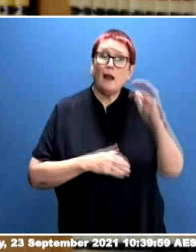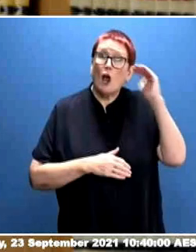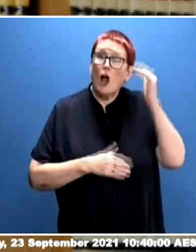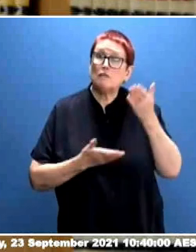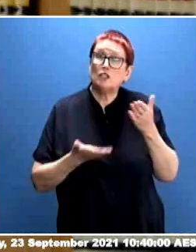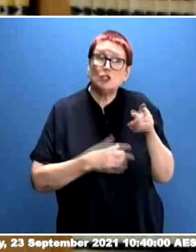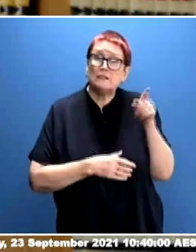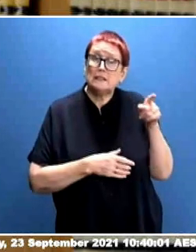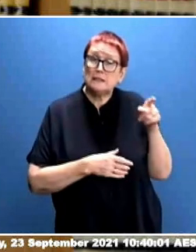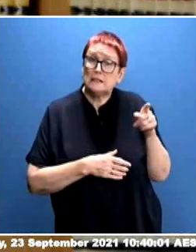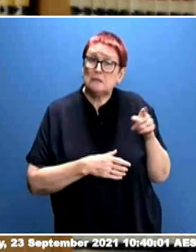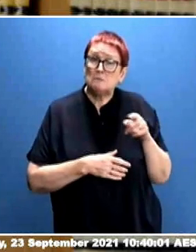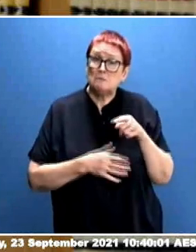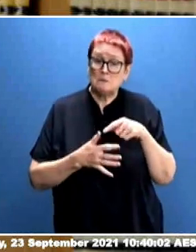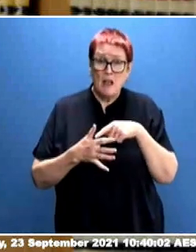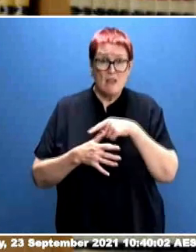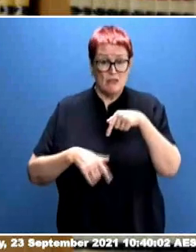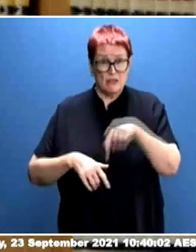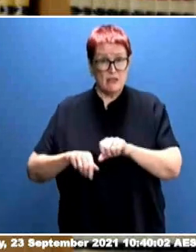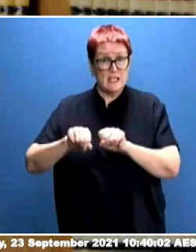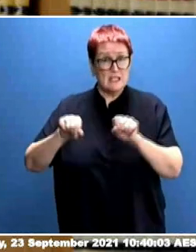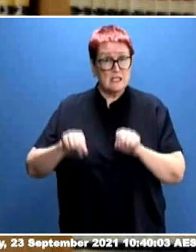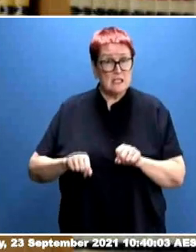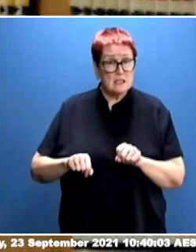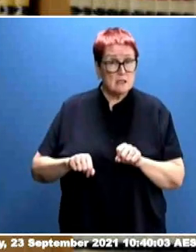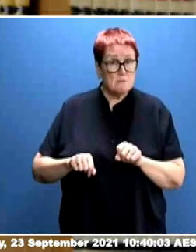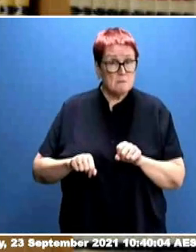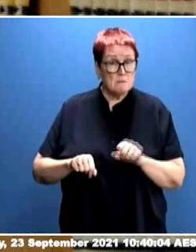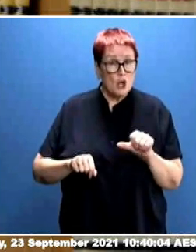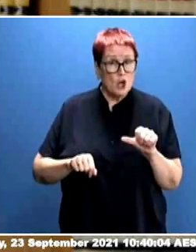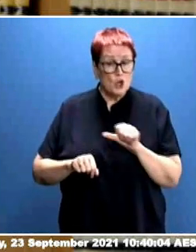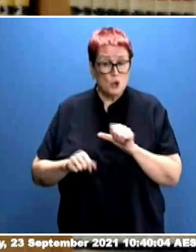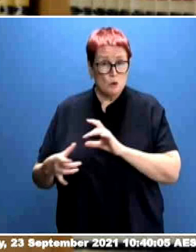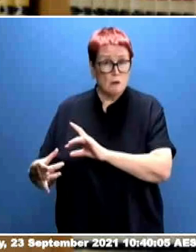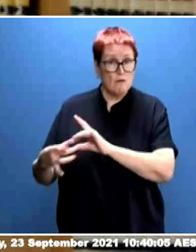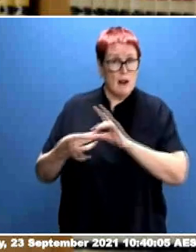this sort of outcomes measure should impact on the decisions around how long a child remains in a Service.